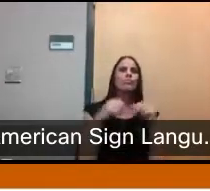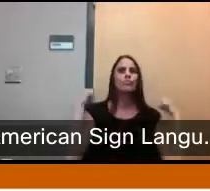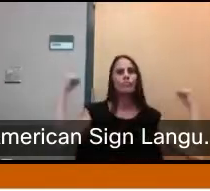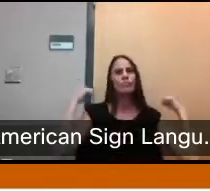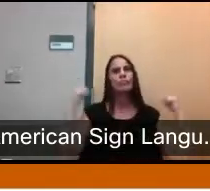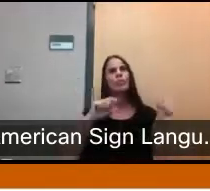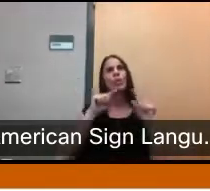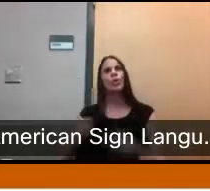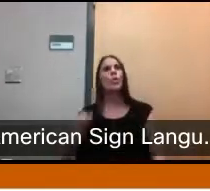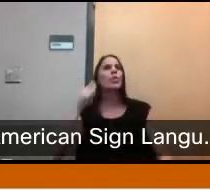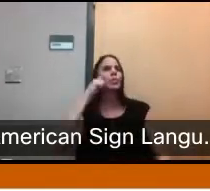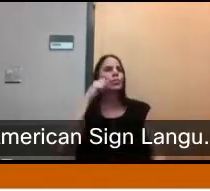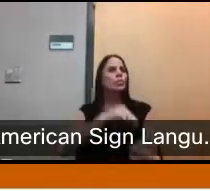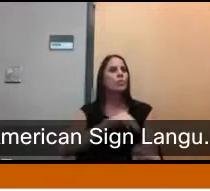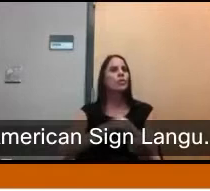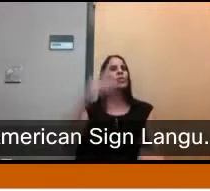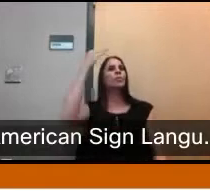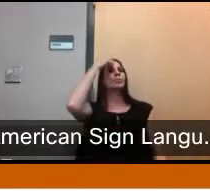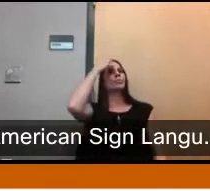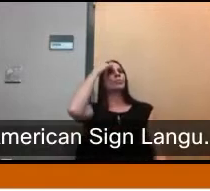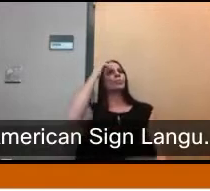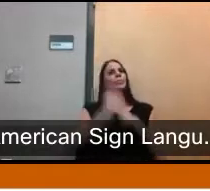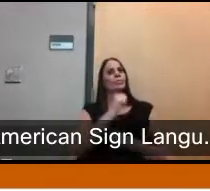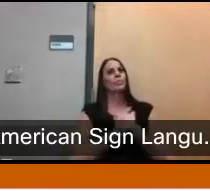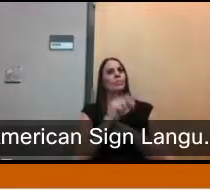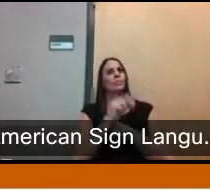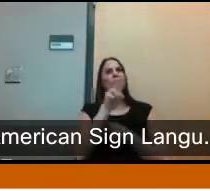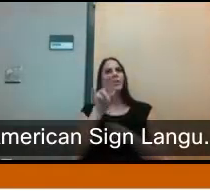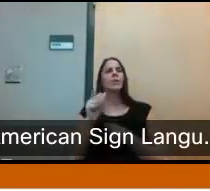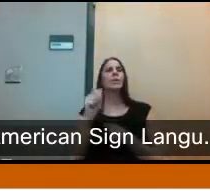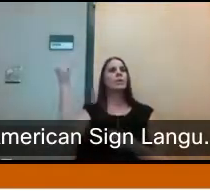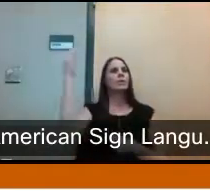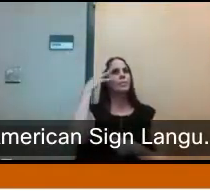Is aware of the rest of the, but she believes it makes her look thinner and have a better